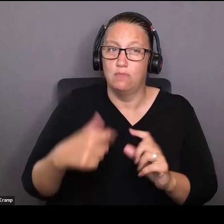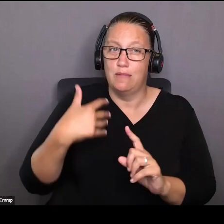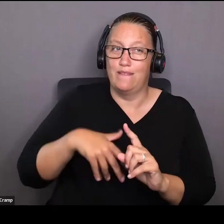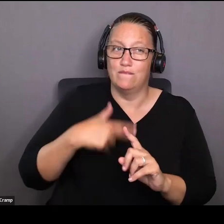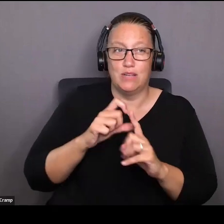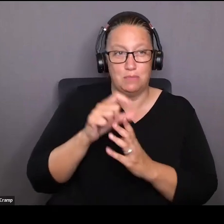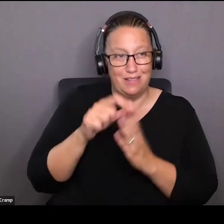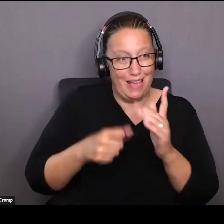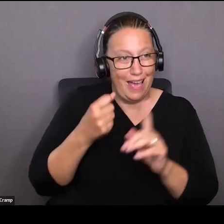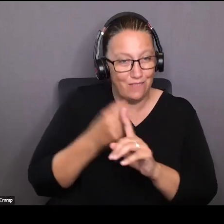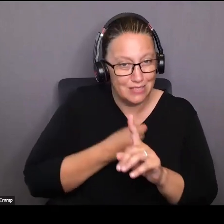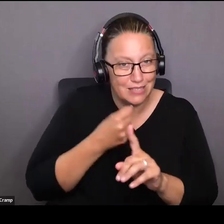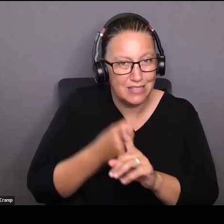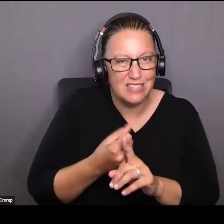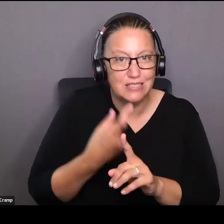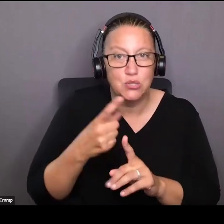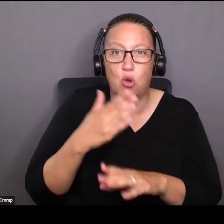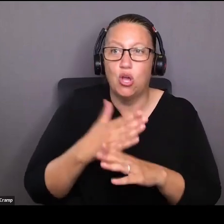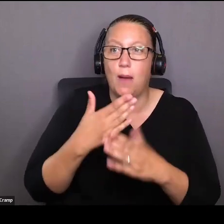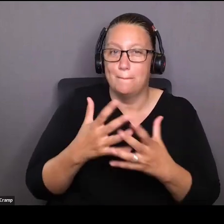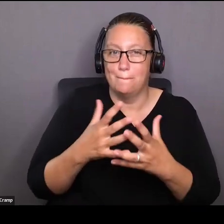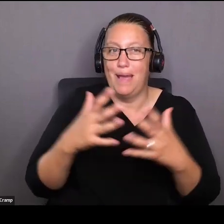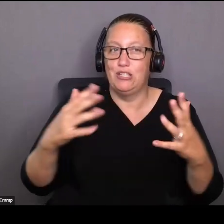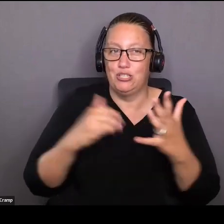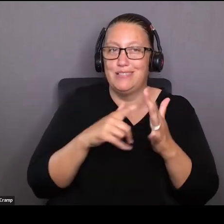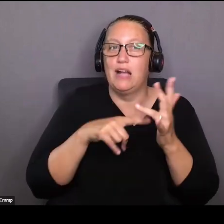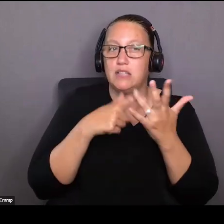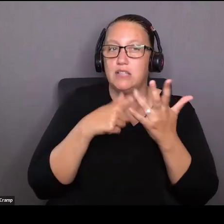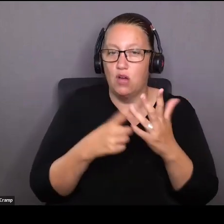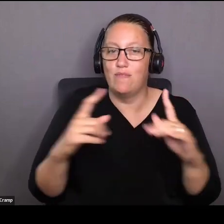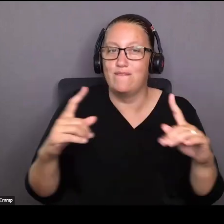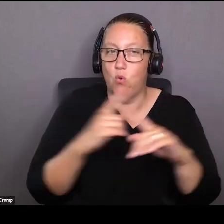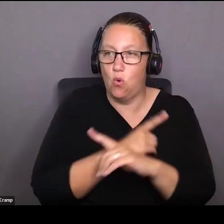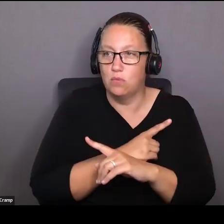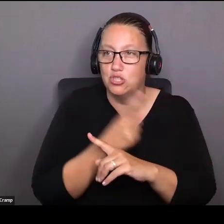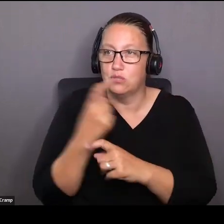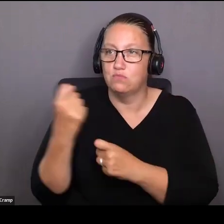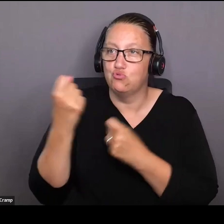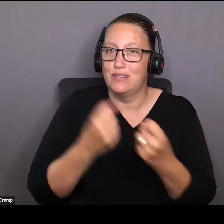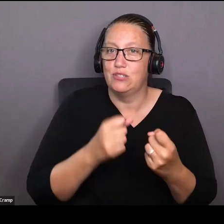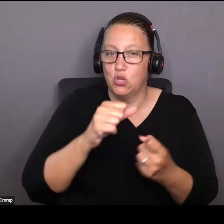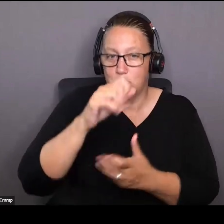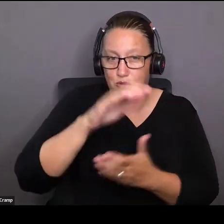on major sector reforms and brings her experience as a carer and mother of a